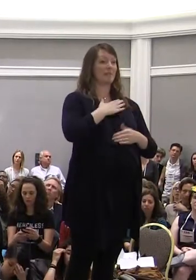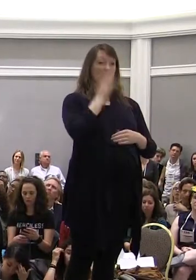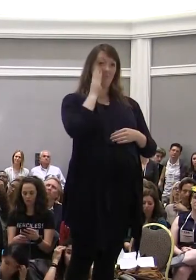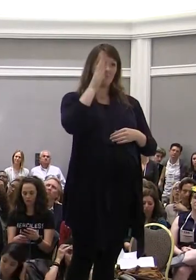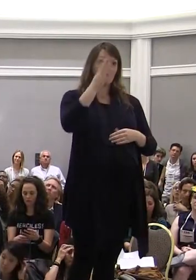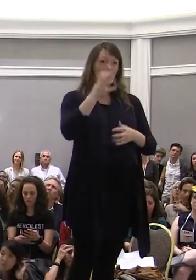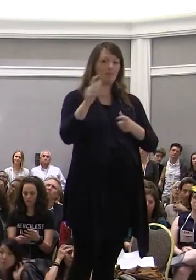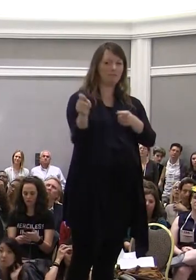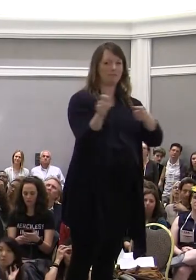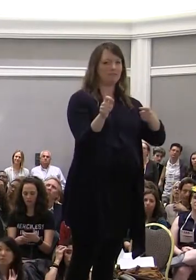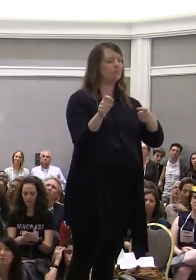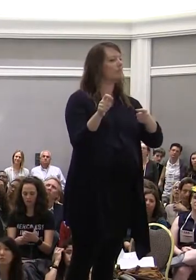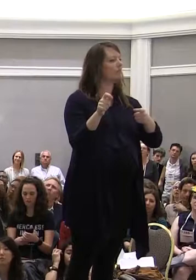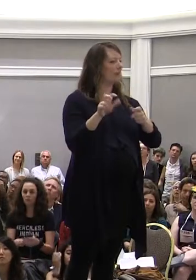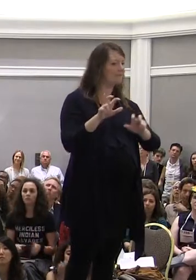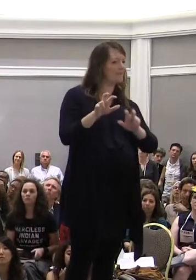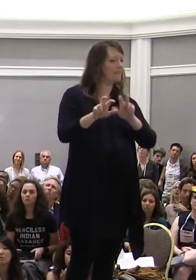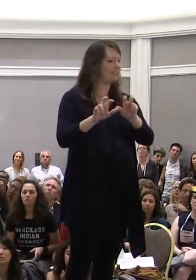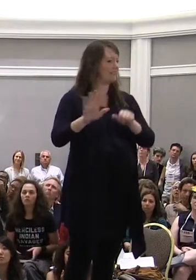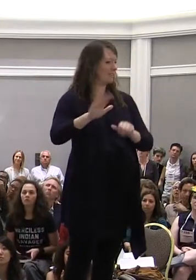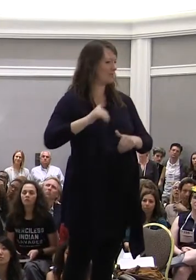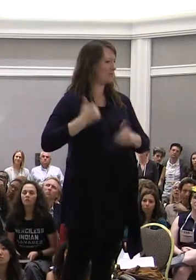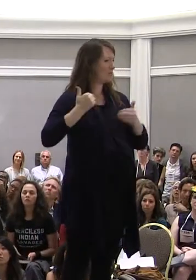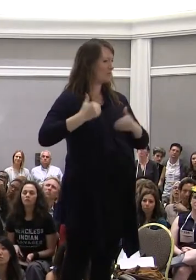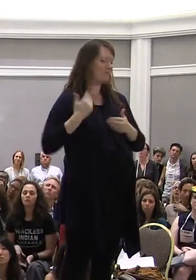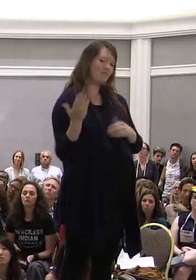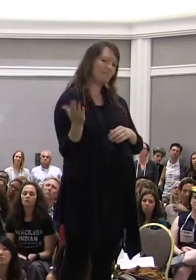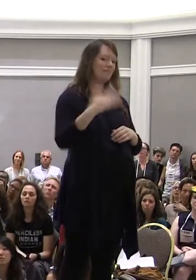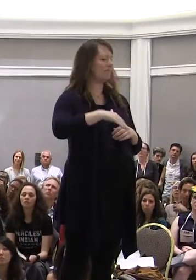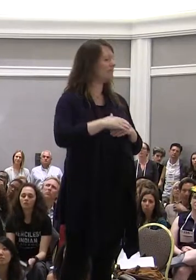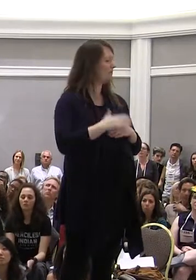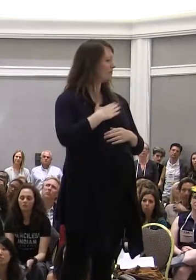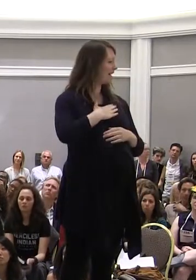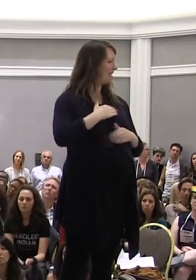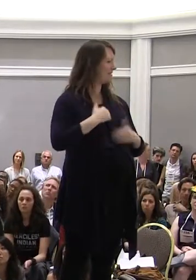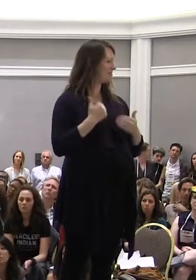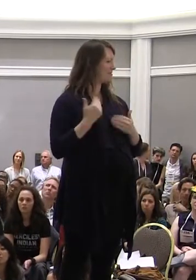and that I want my youth to stand up and accept the role as leaders...